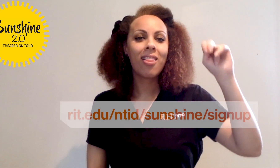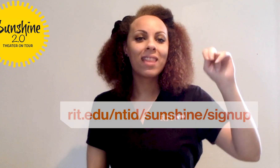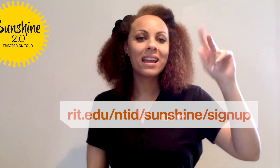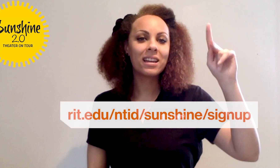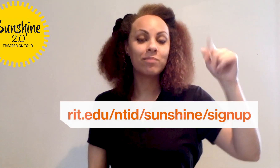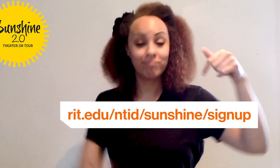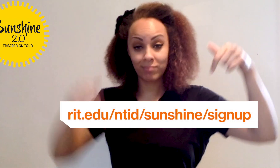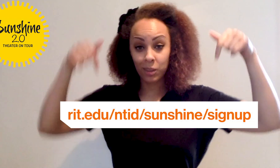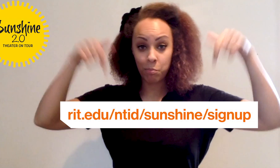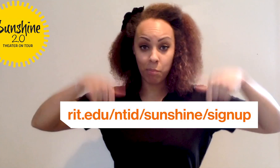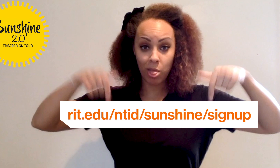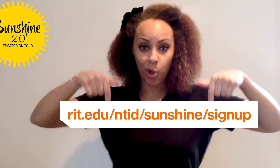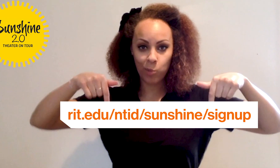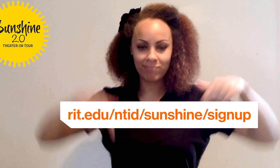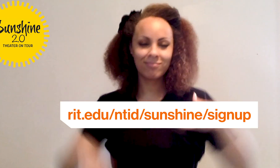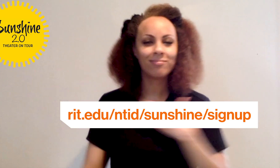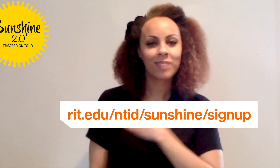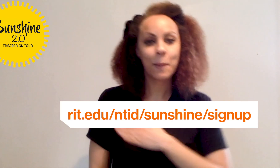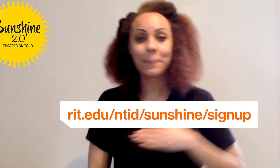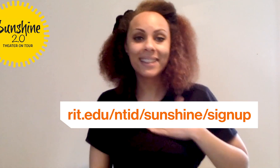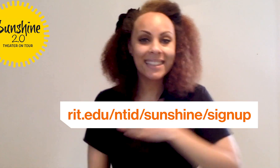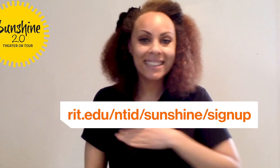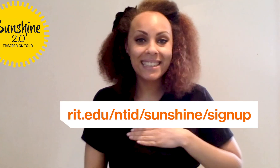And here's the link below.